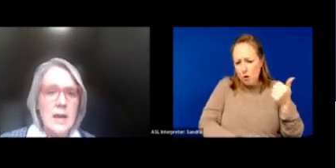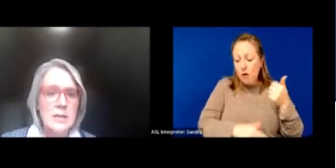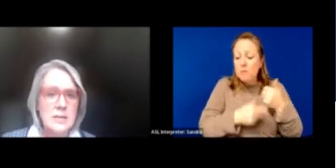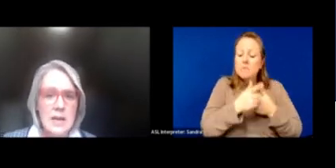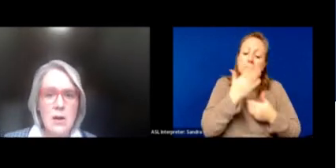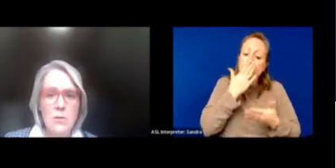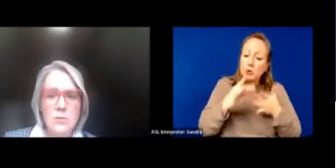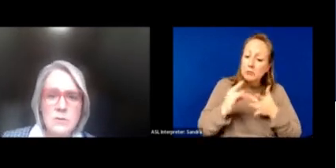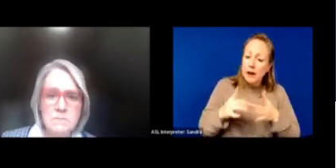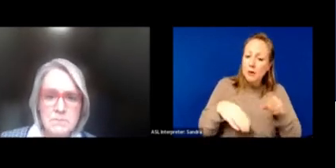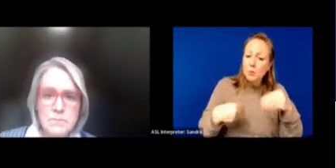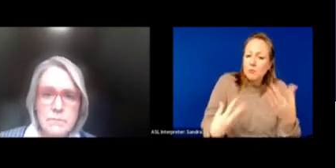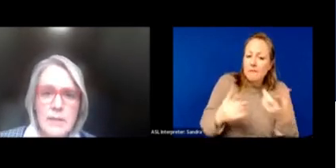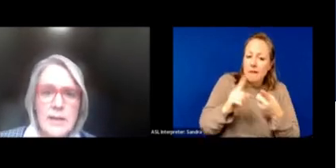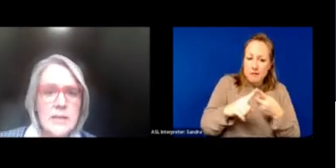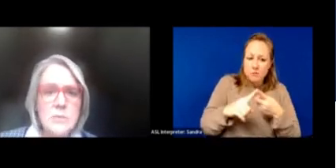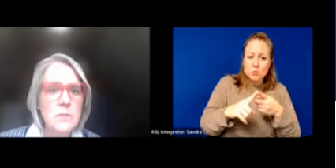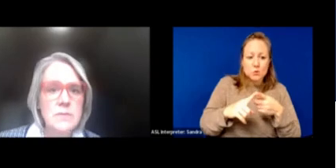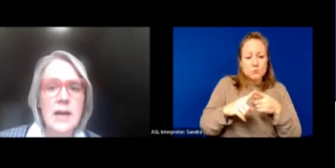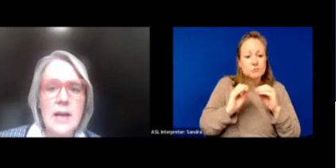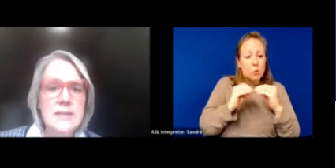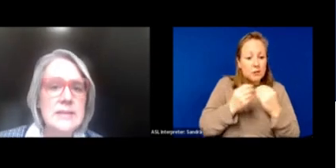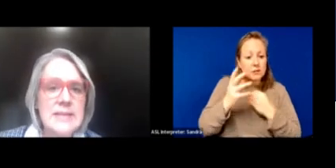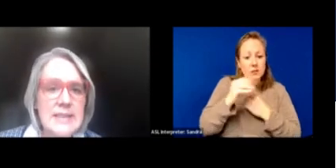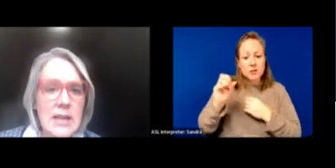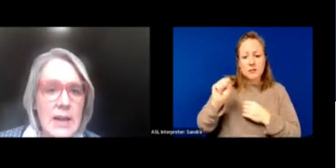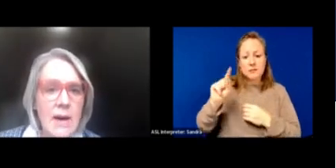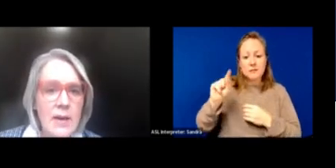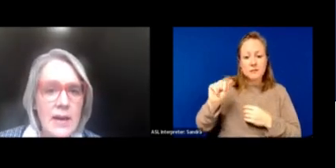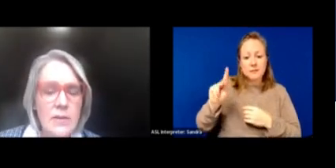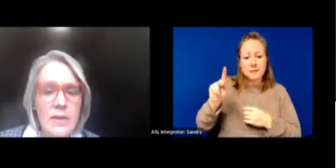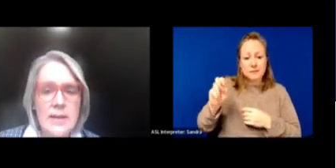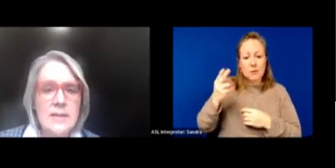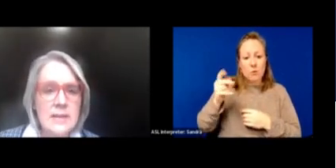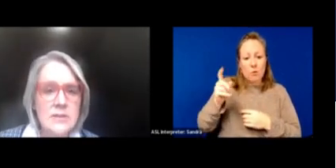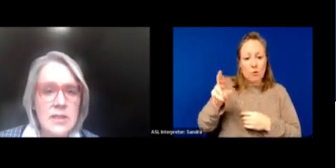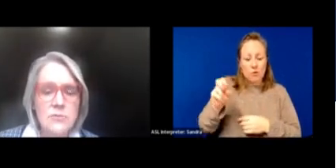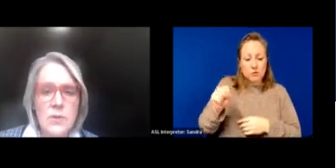and stakeholders. And it's detailed out in the dignity of